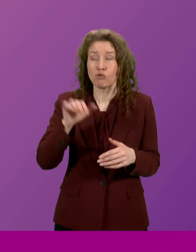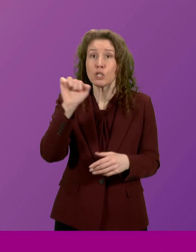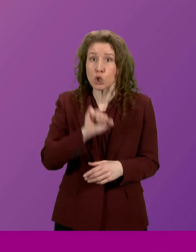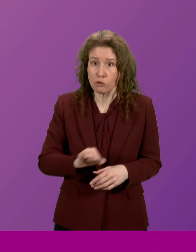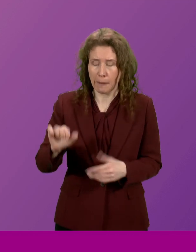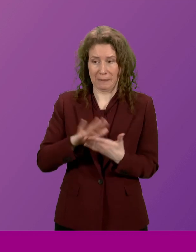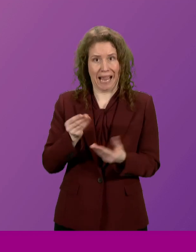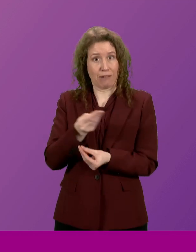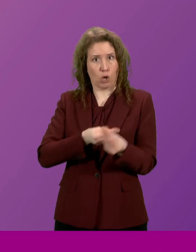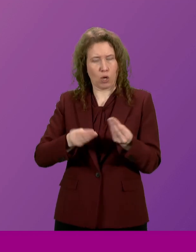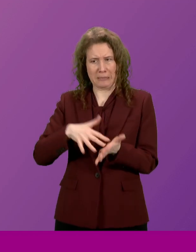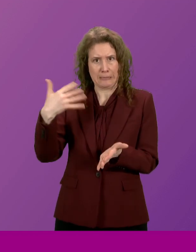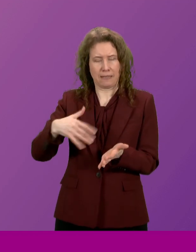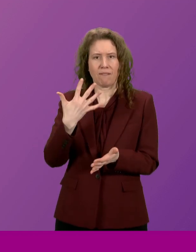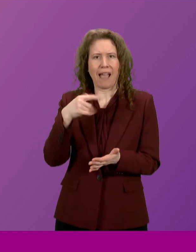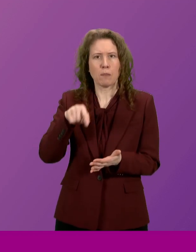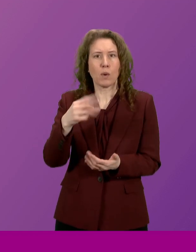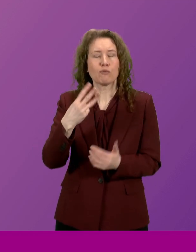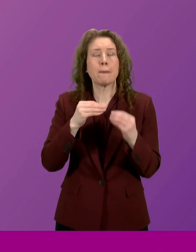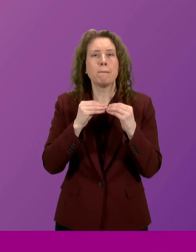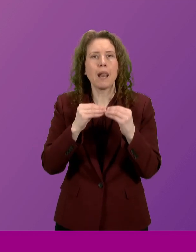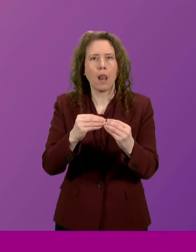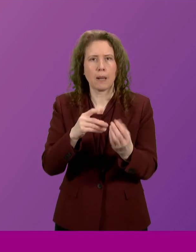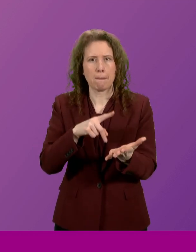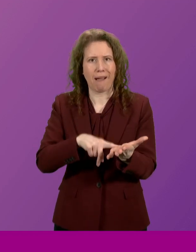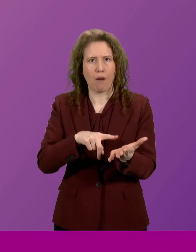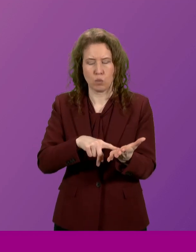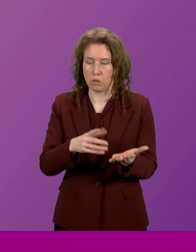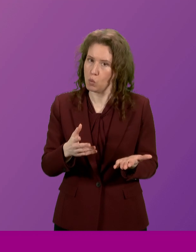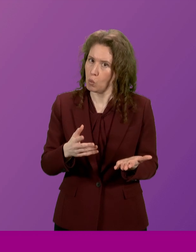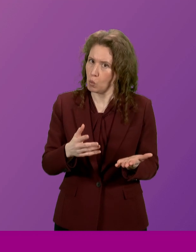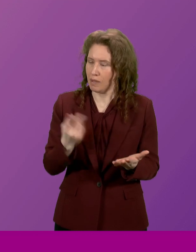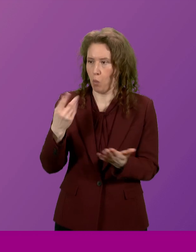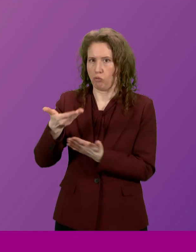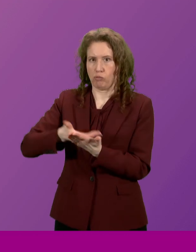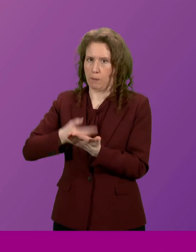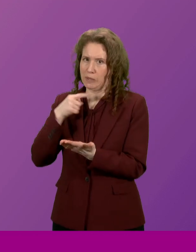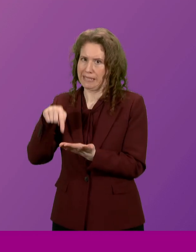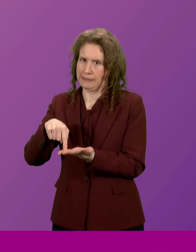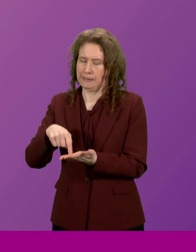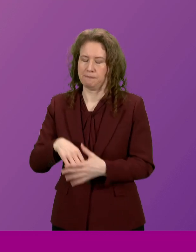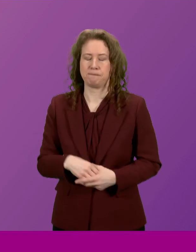economy £5.3 billion according to a Nesta report. However,